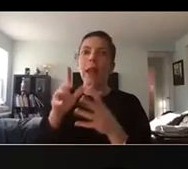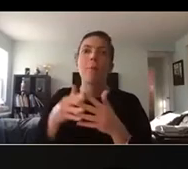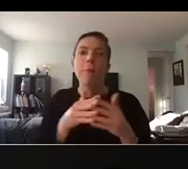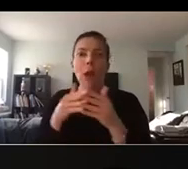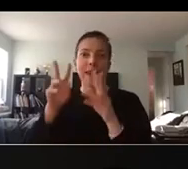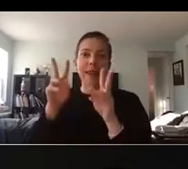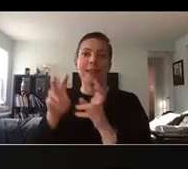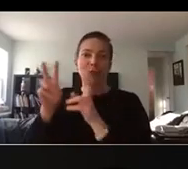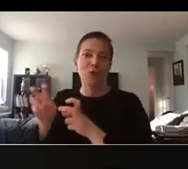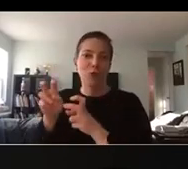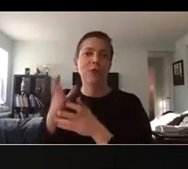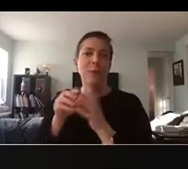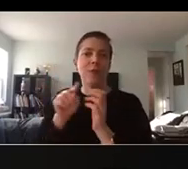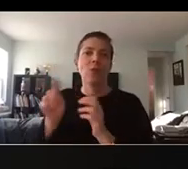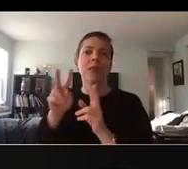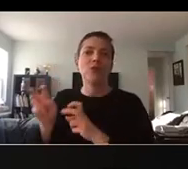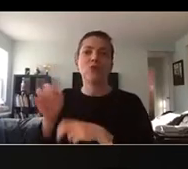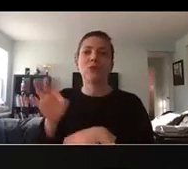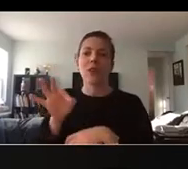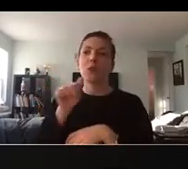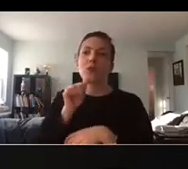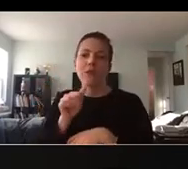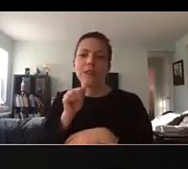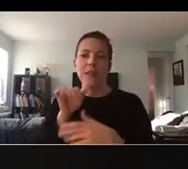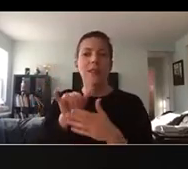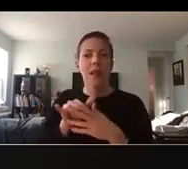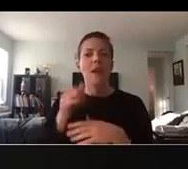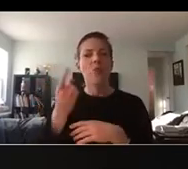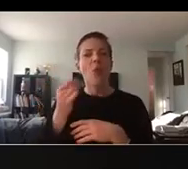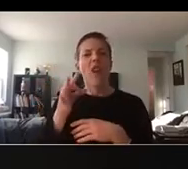I think is really a very much American issue. Some of the issues of privacy.